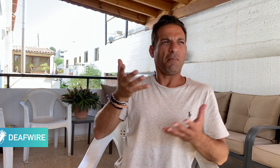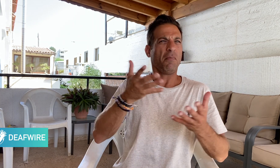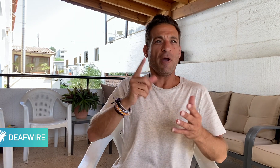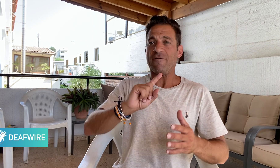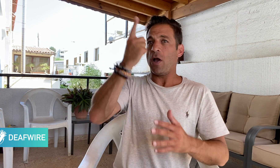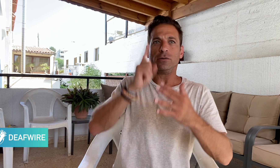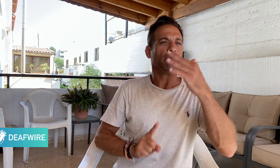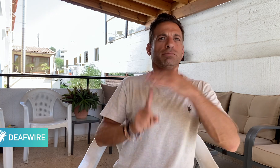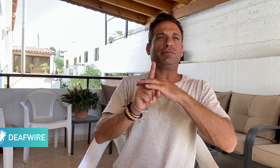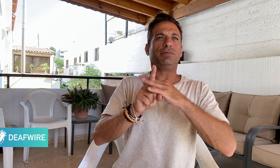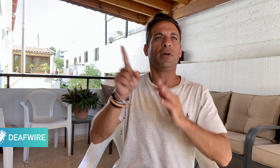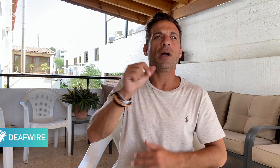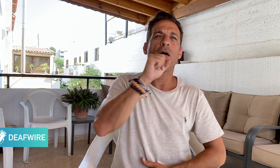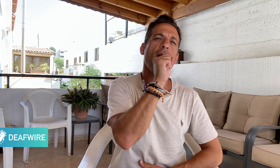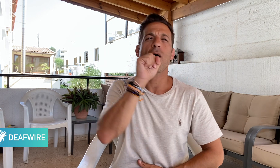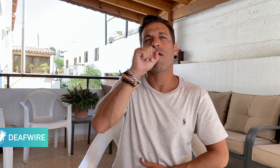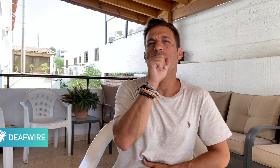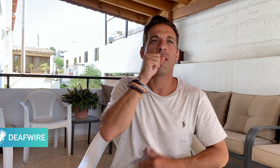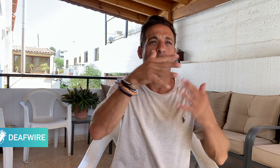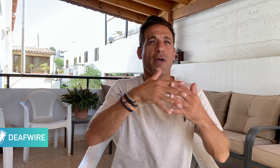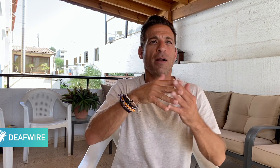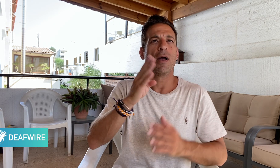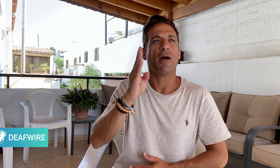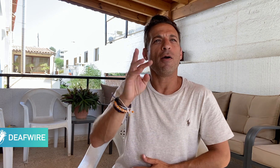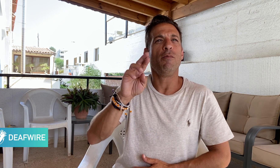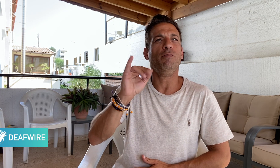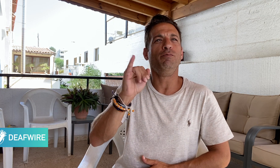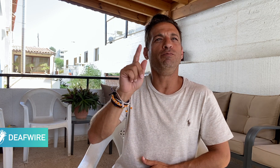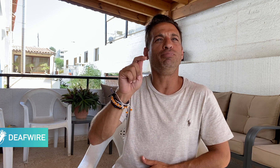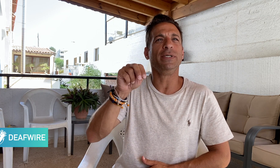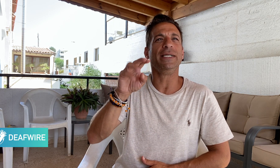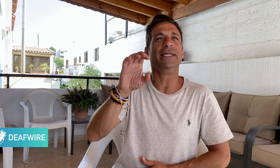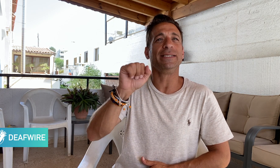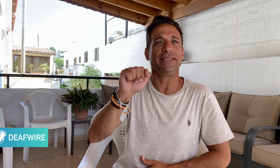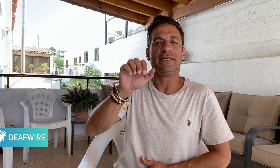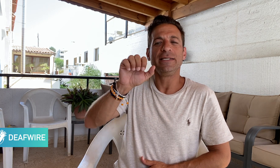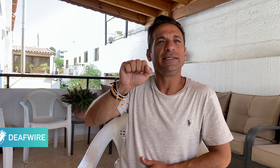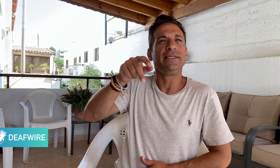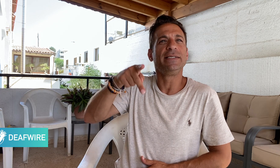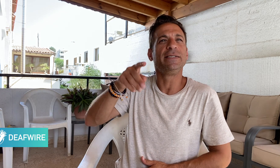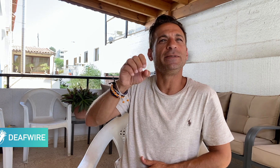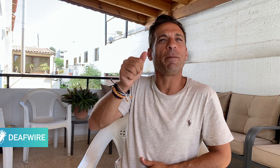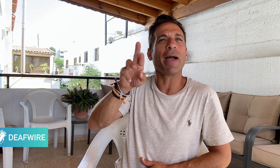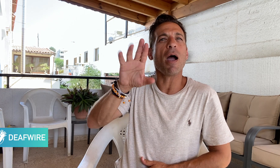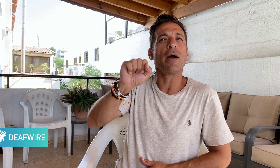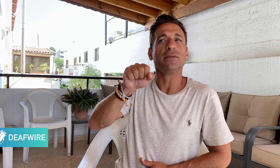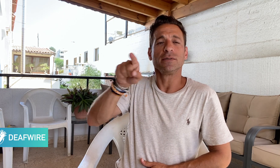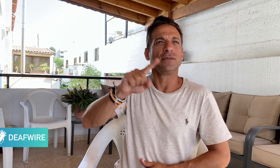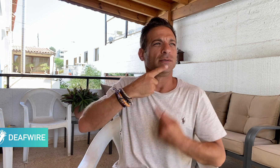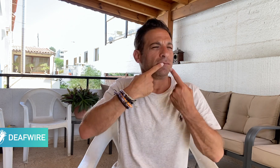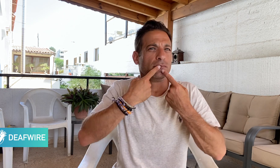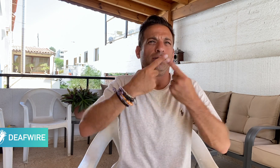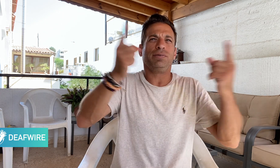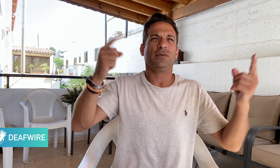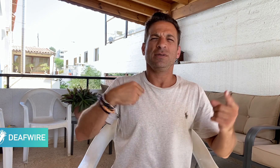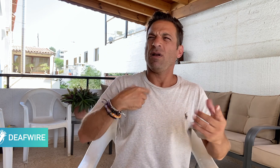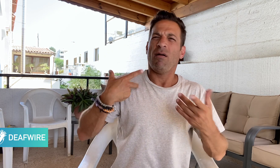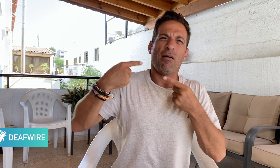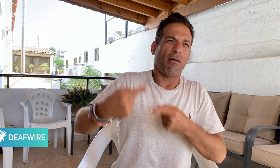US pop singer, Britney Spears, went public about her